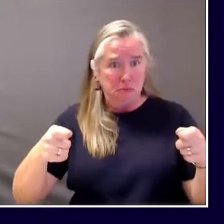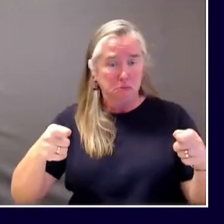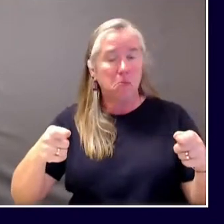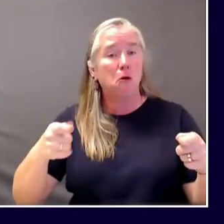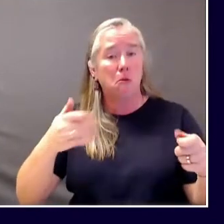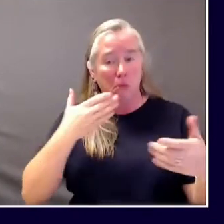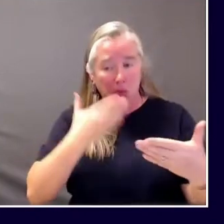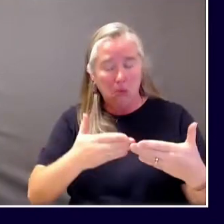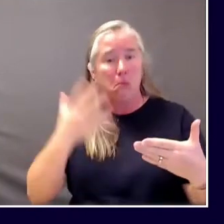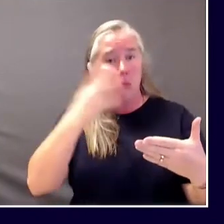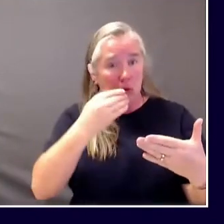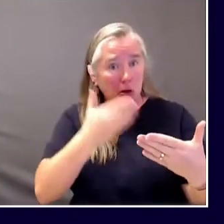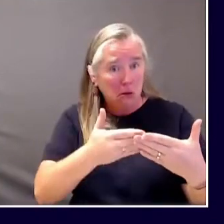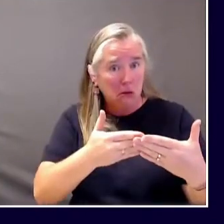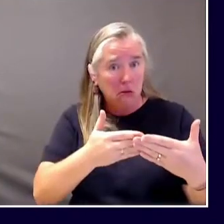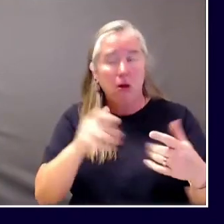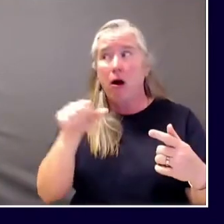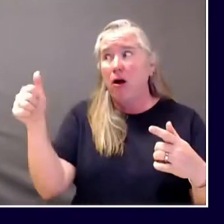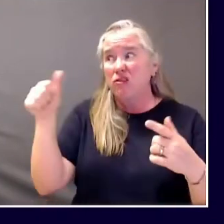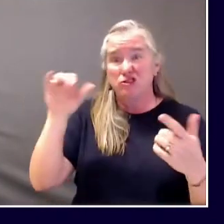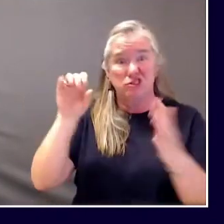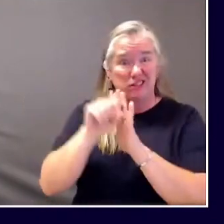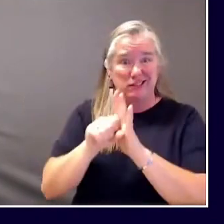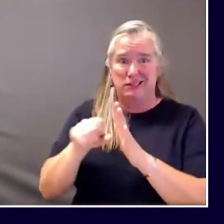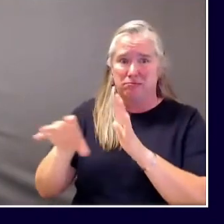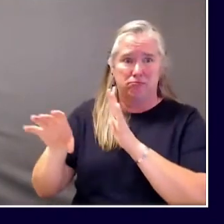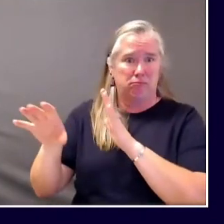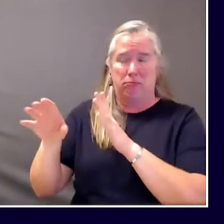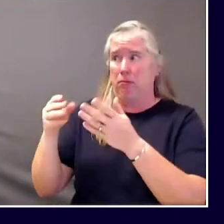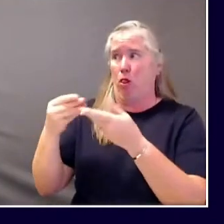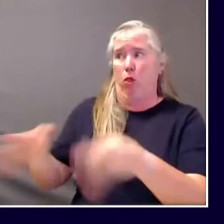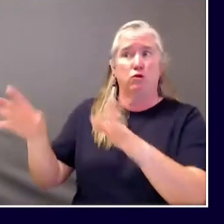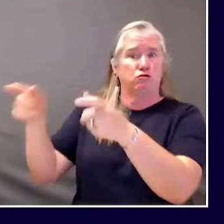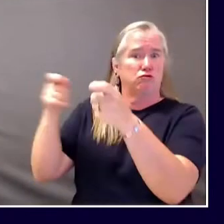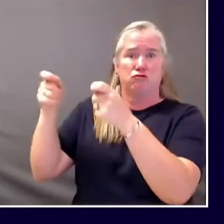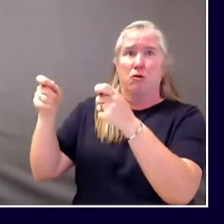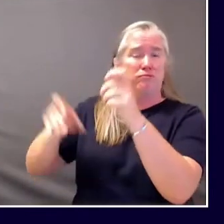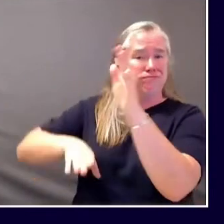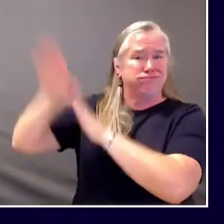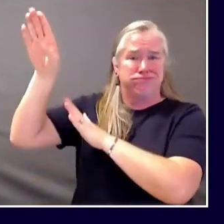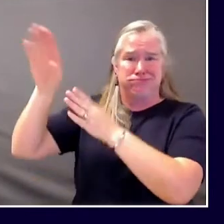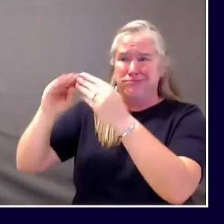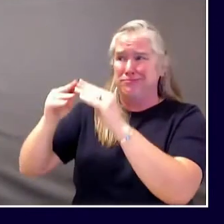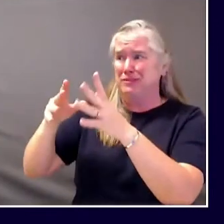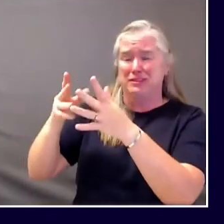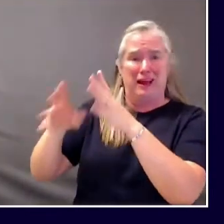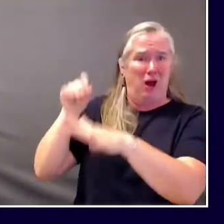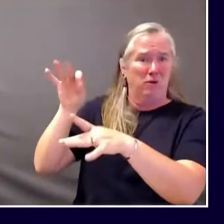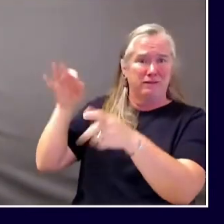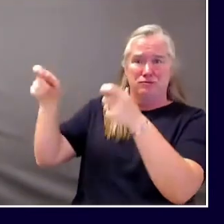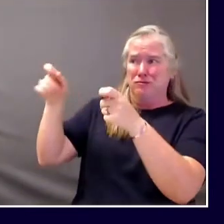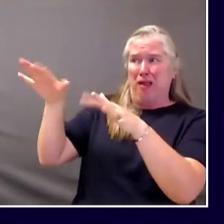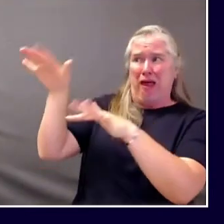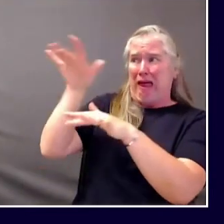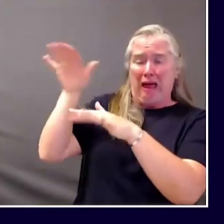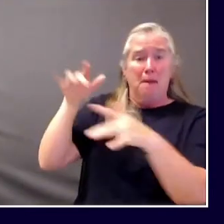fairly well compared to other